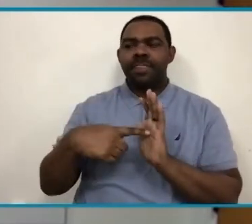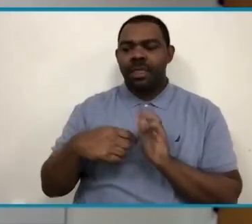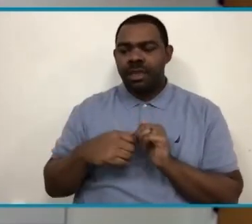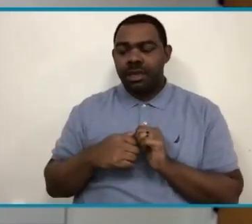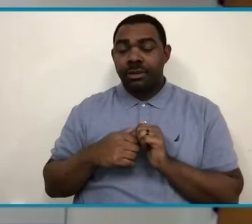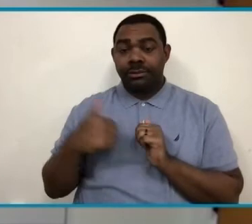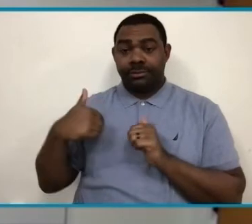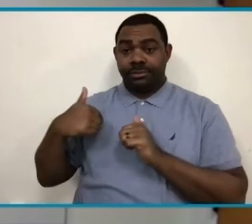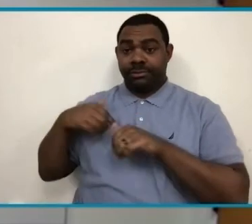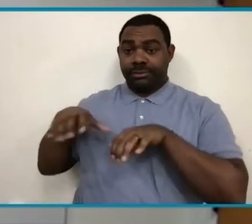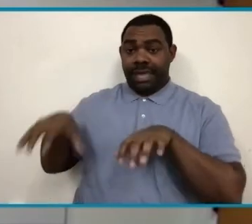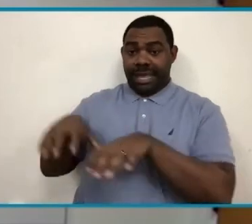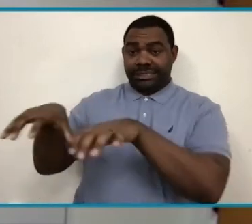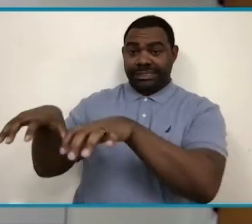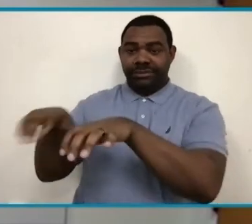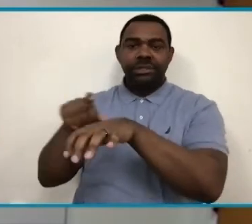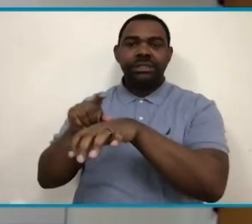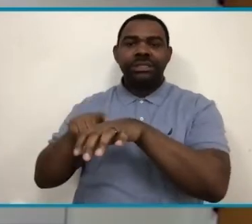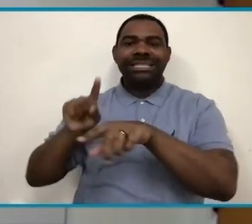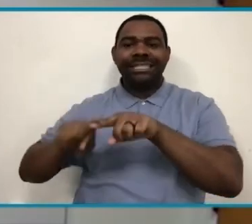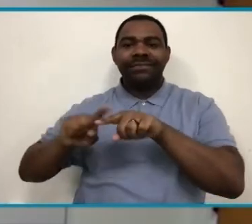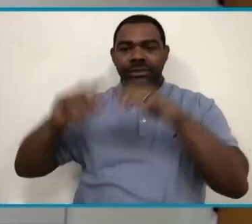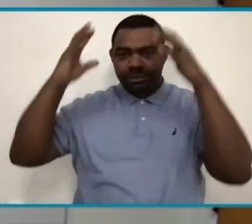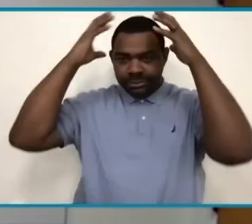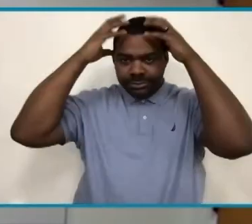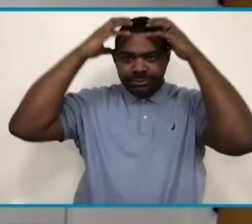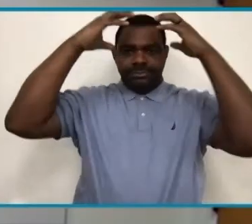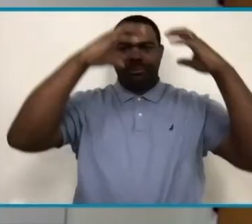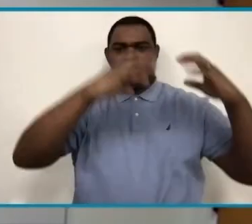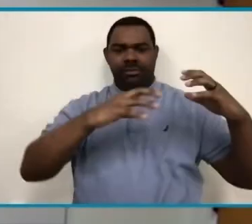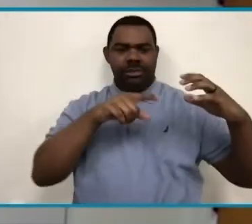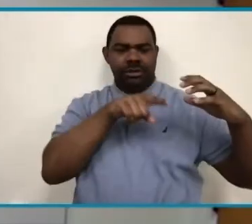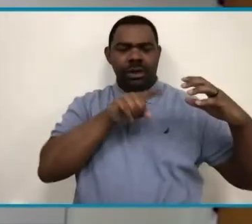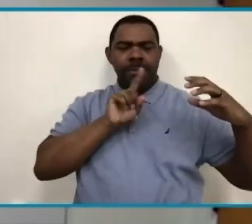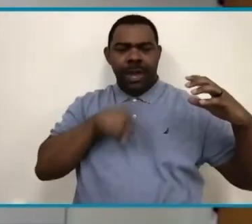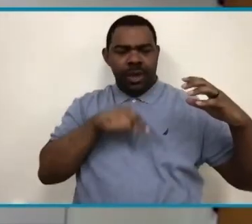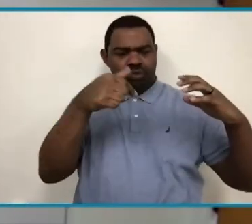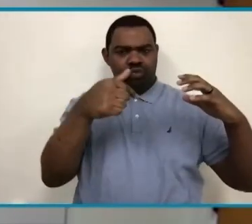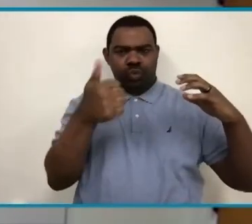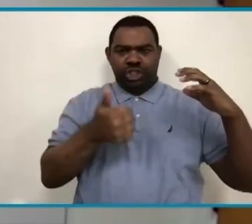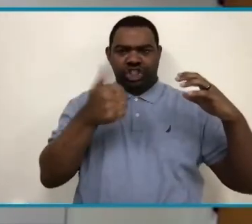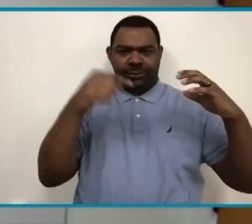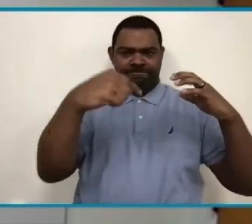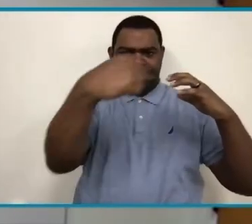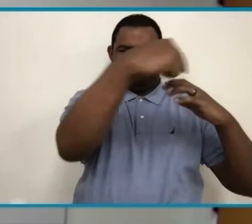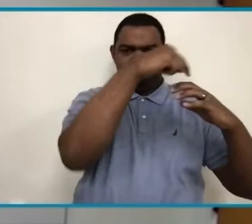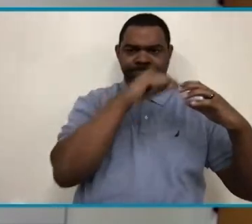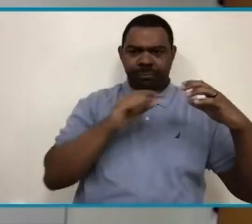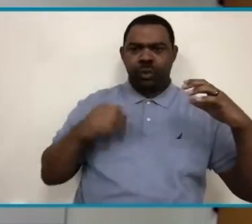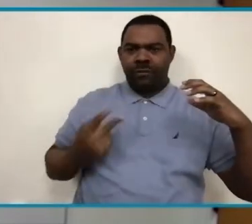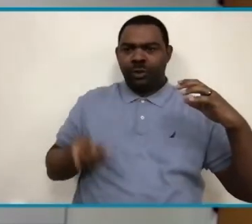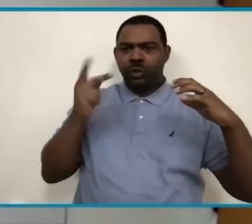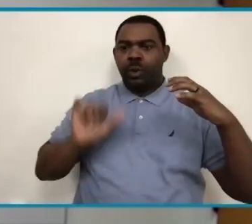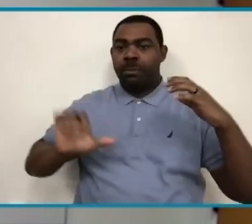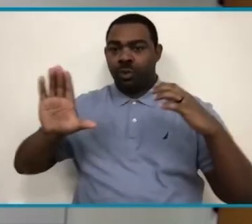brain regions. And we're using two different approaches for that. So one is a resting state approach.